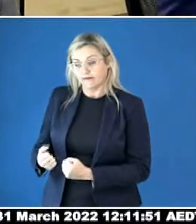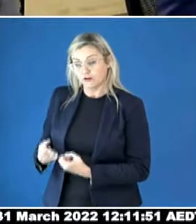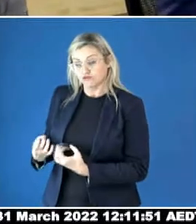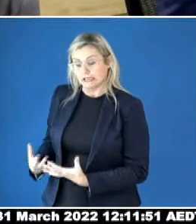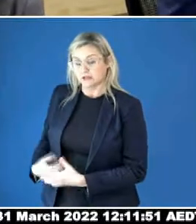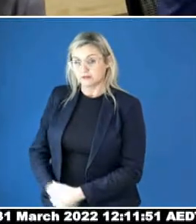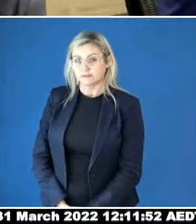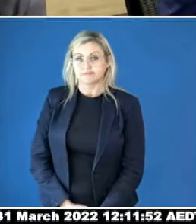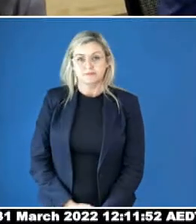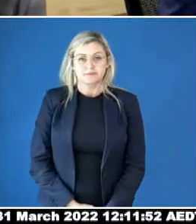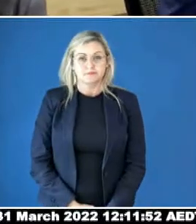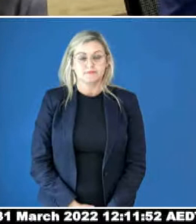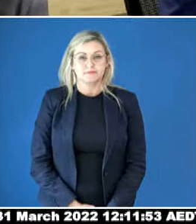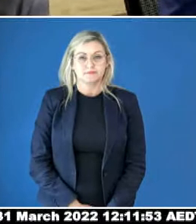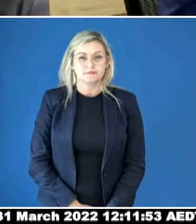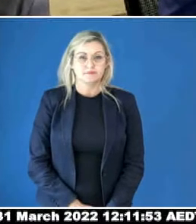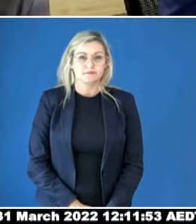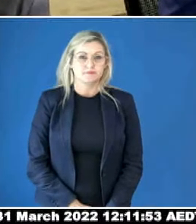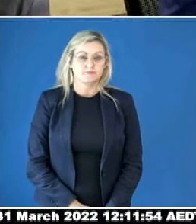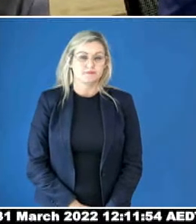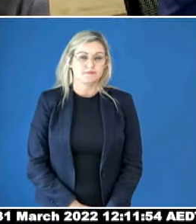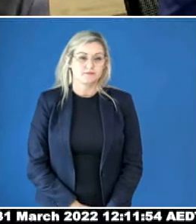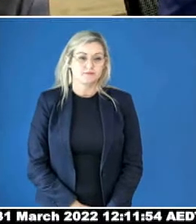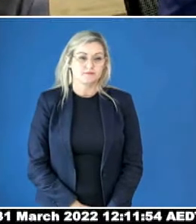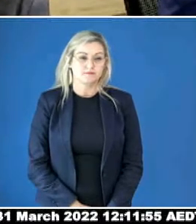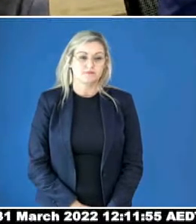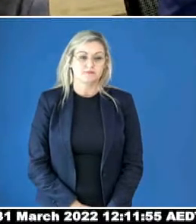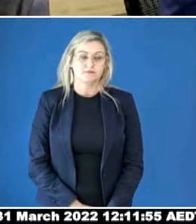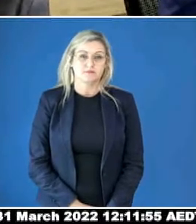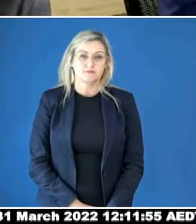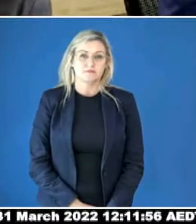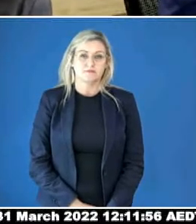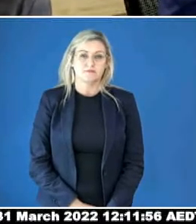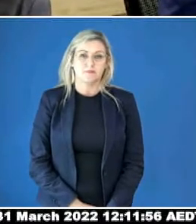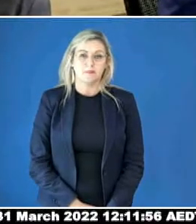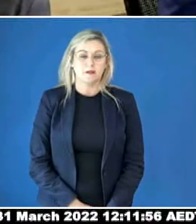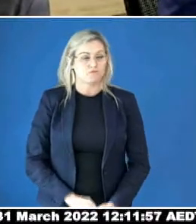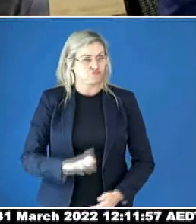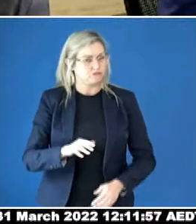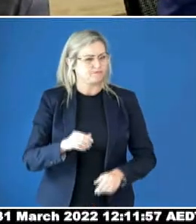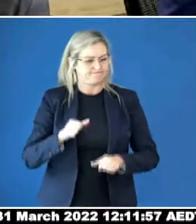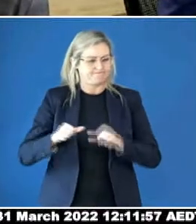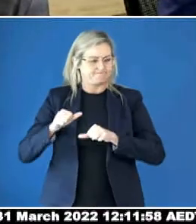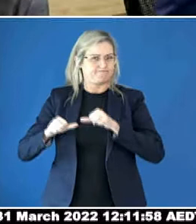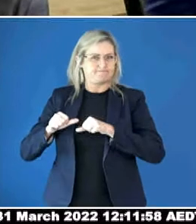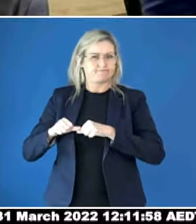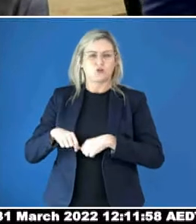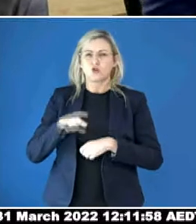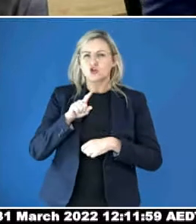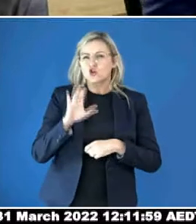Just going back a moment, you mentioned to me earlier that Anglicare